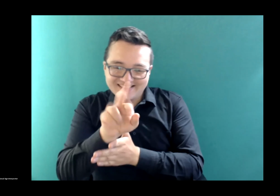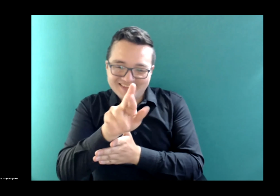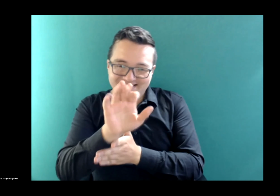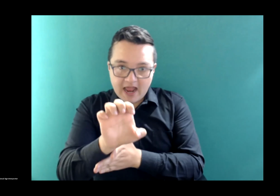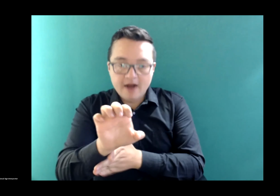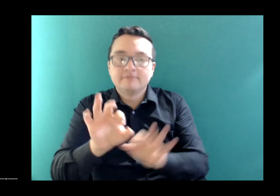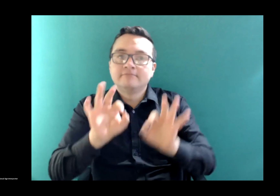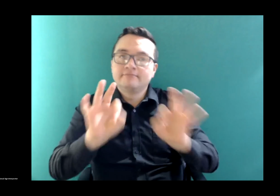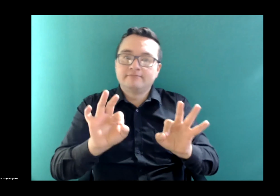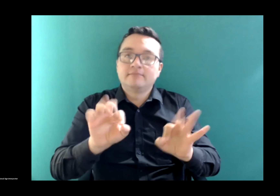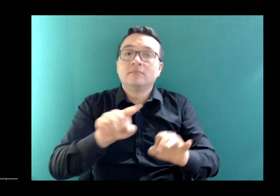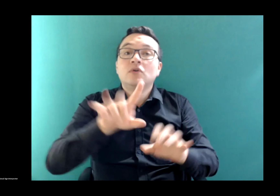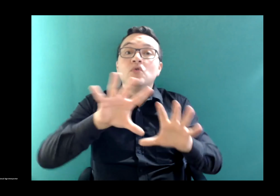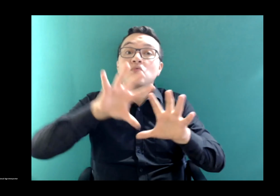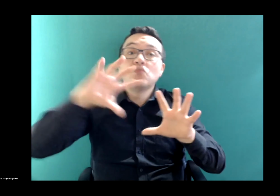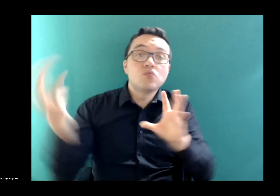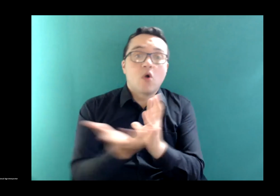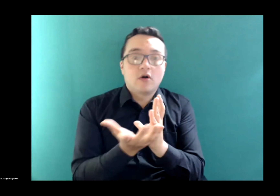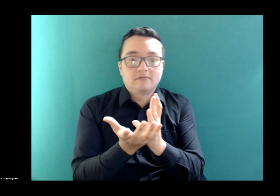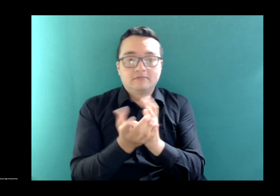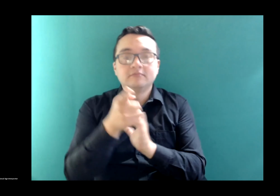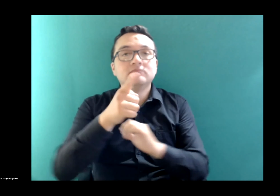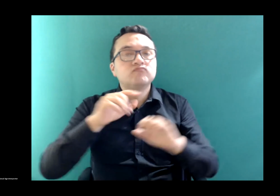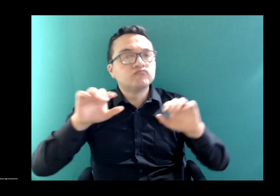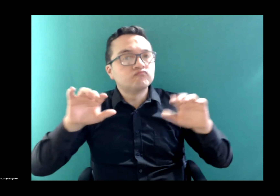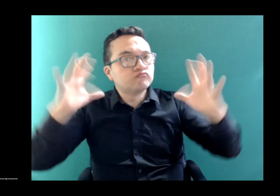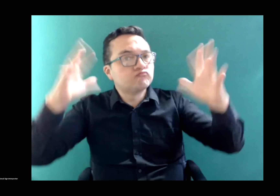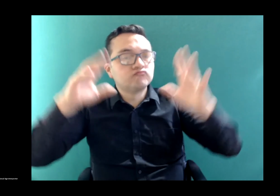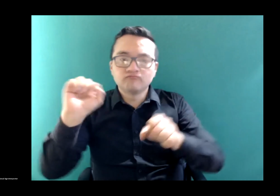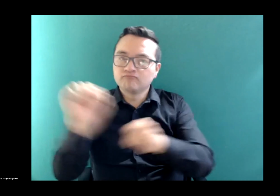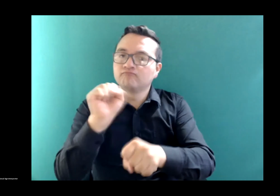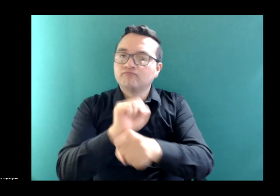Congratulations again on being ranked in the DARE Index report.